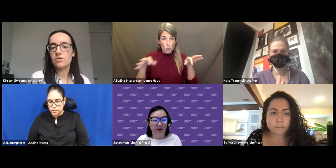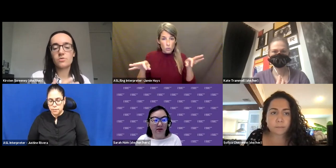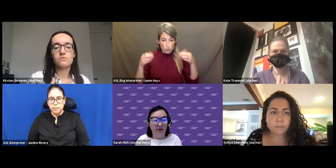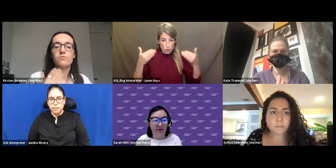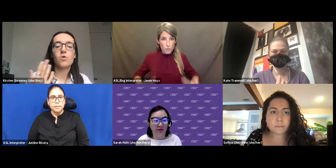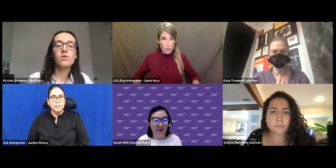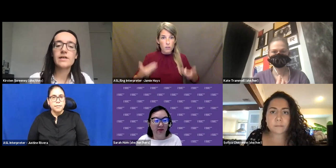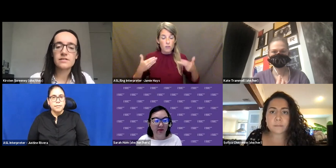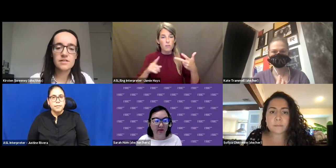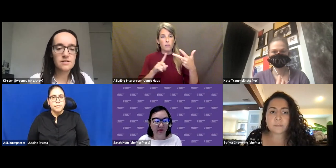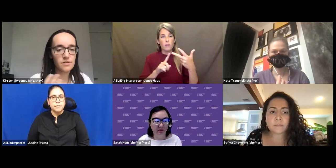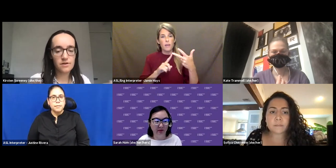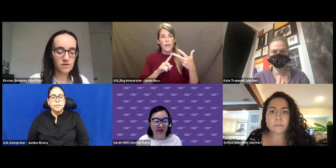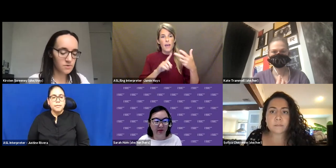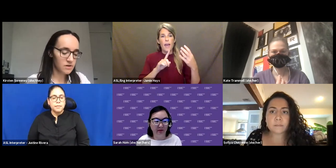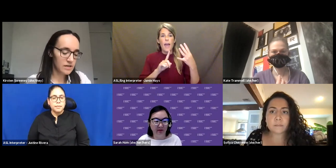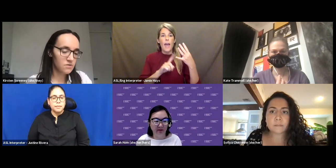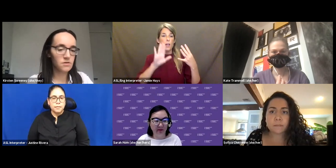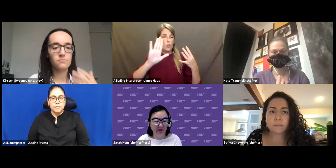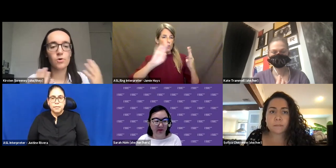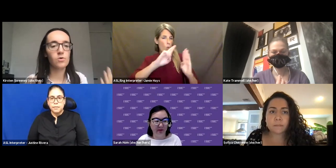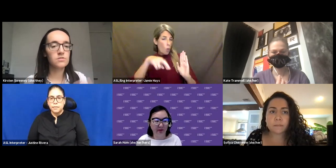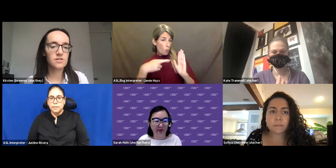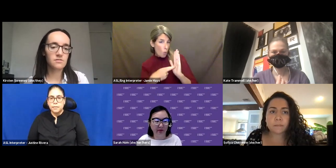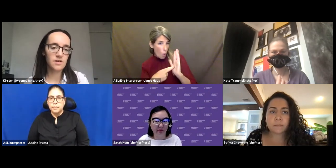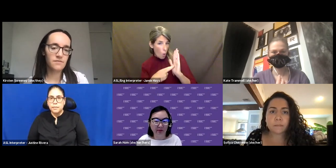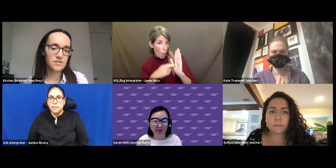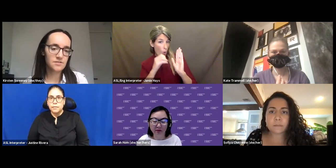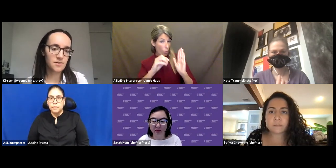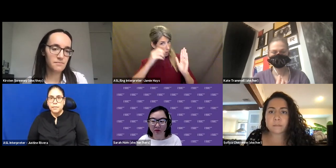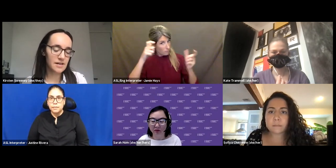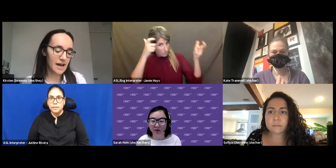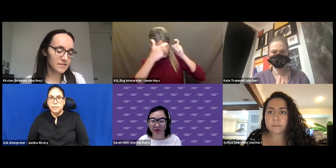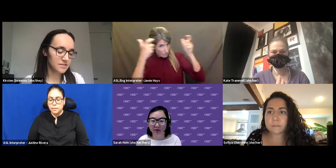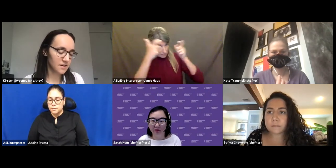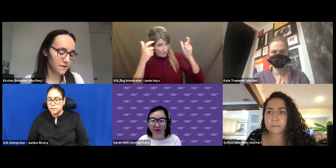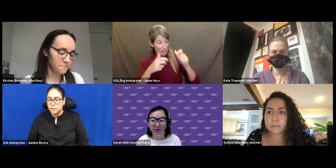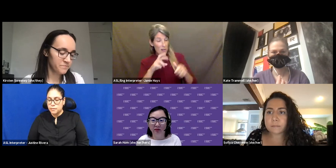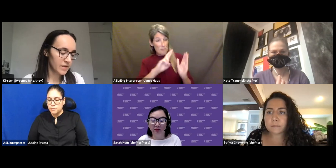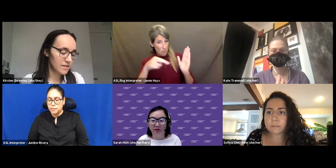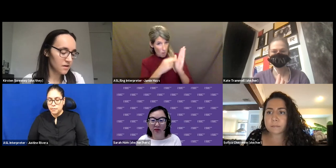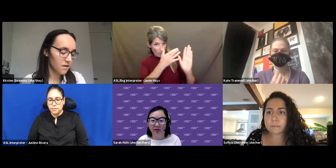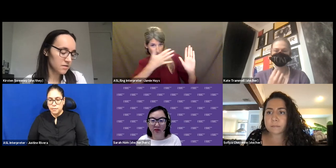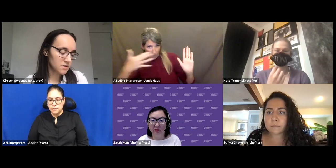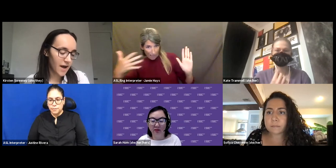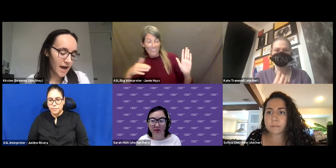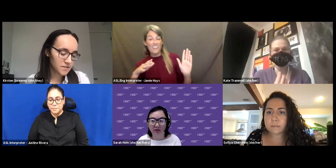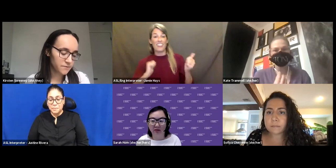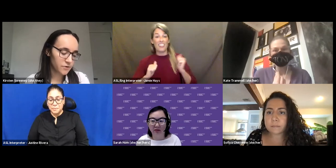your sort of role is in the theatre community, or roles, you know, a lot of us wear many hats. And then I'll also ask for